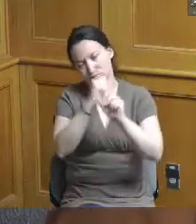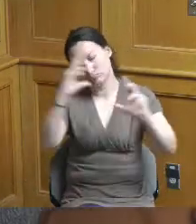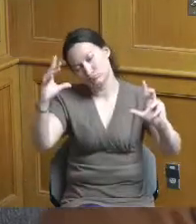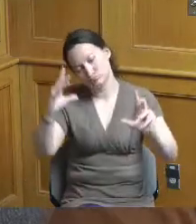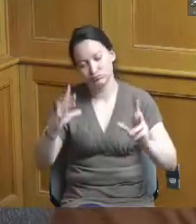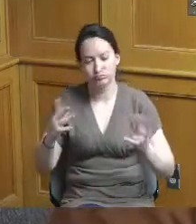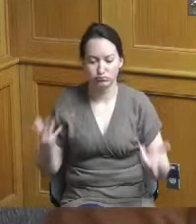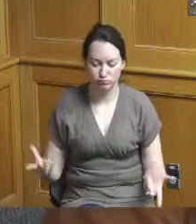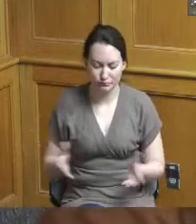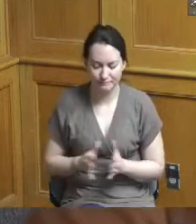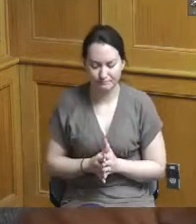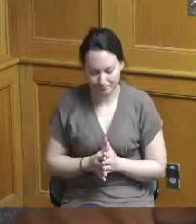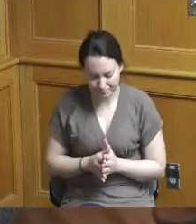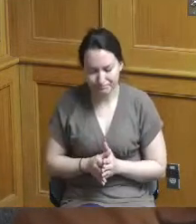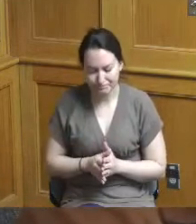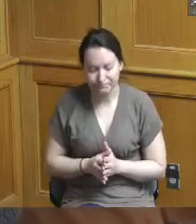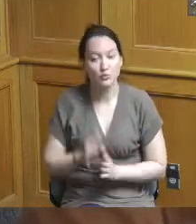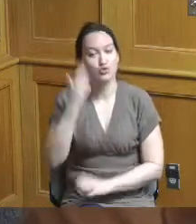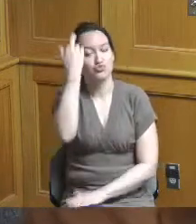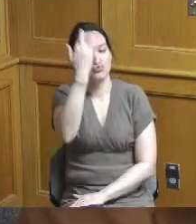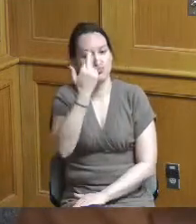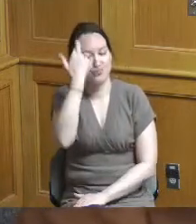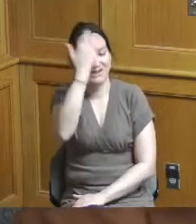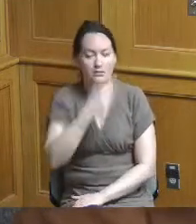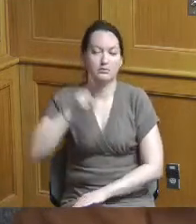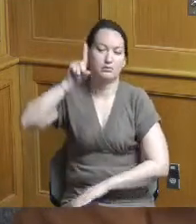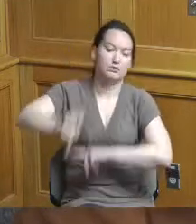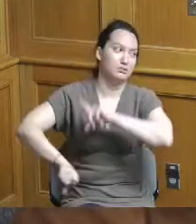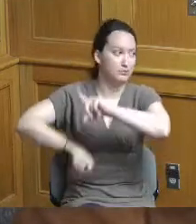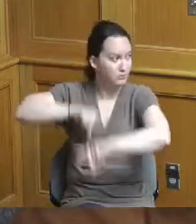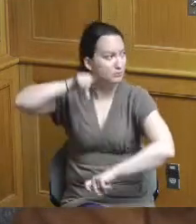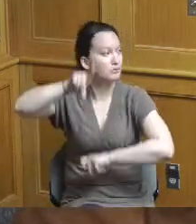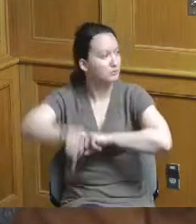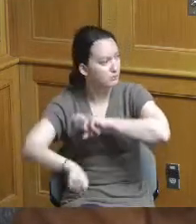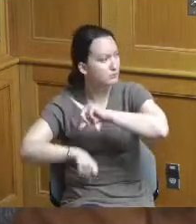and so that that's that those were the reasons that I had those questions and I just want to say